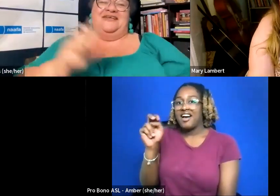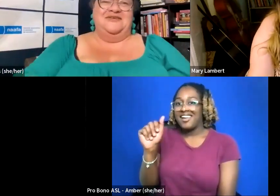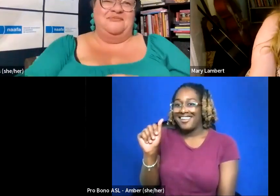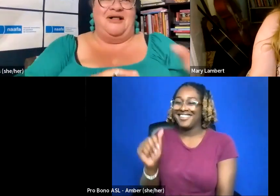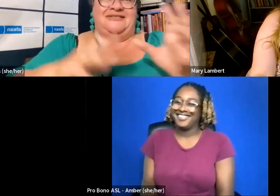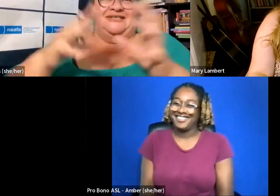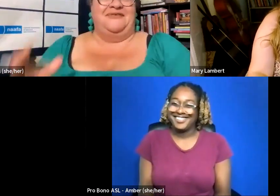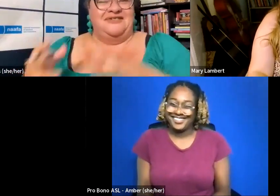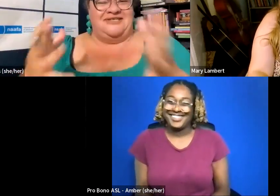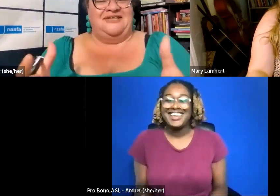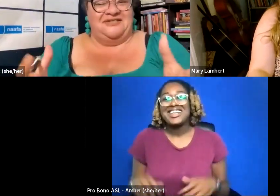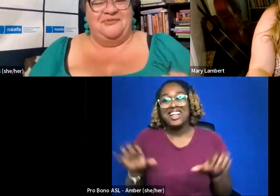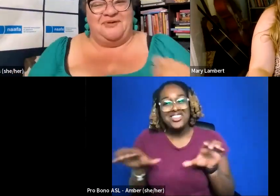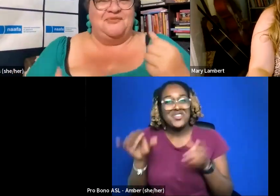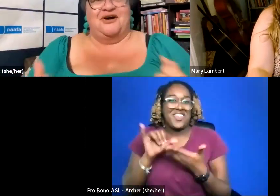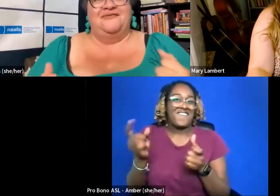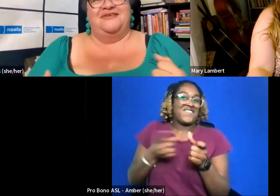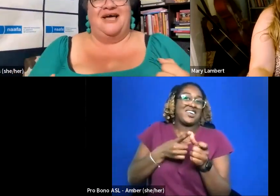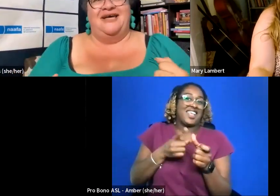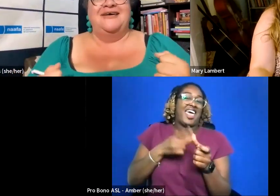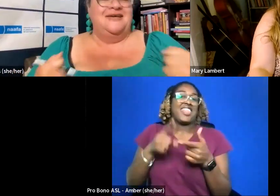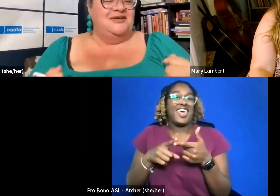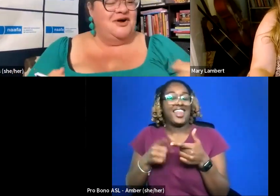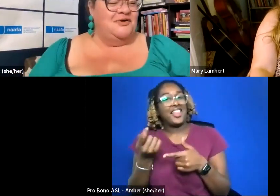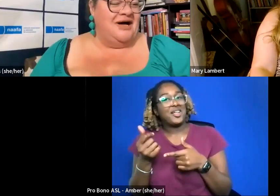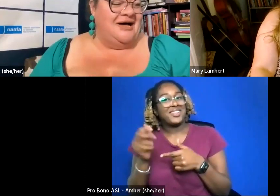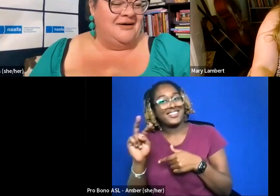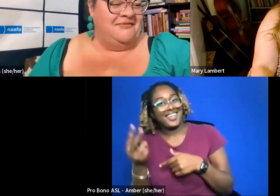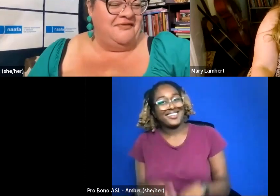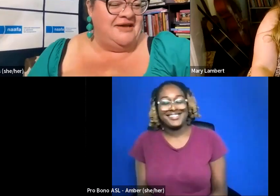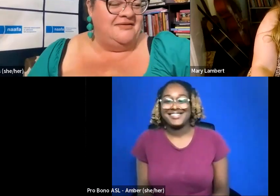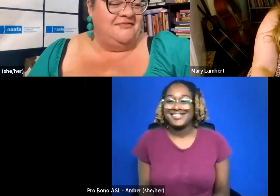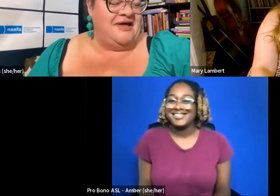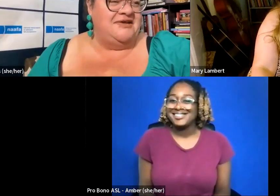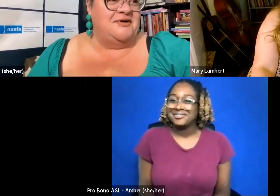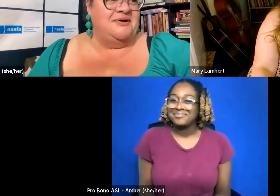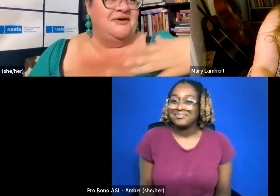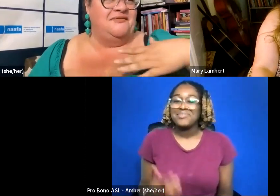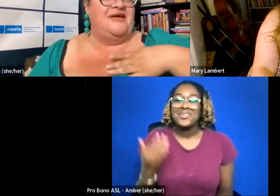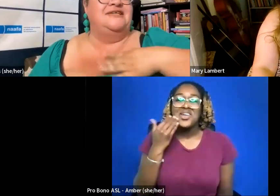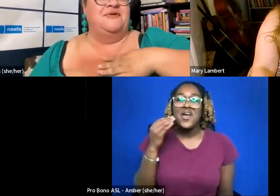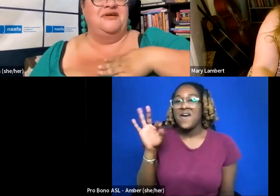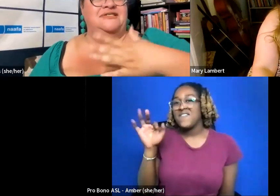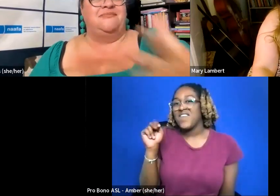Let's do the first, a little bit of the, you know, fan fandom of fan experience